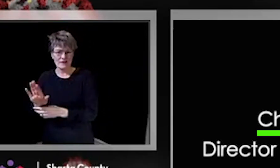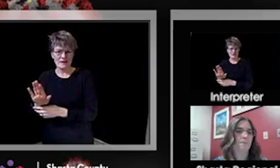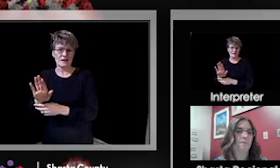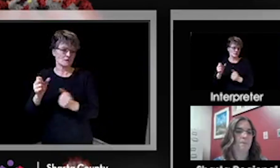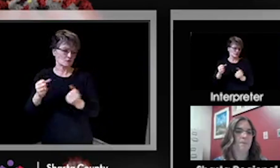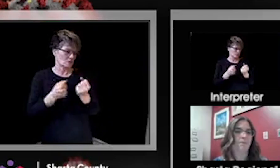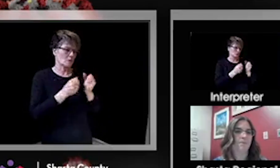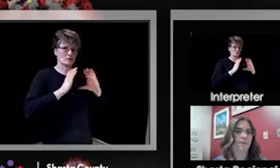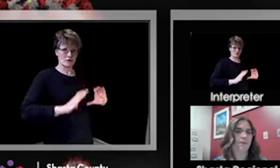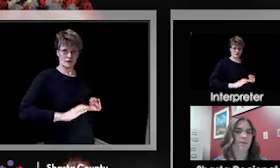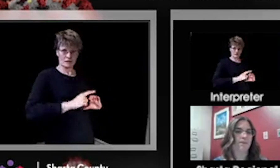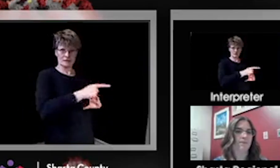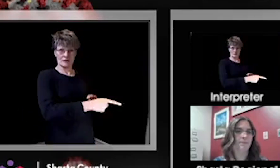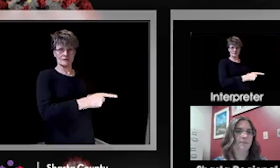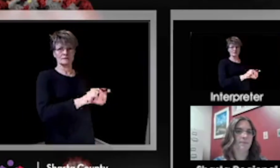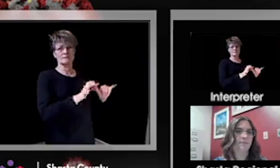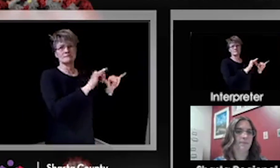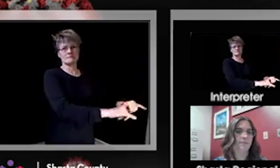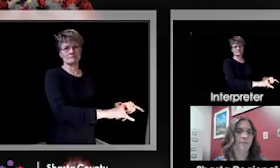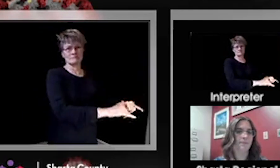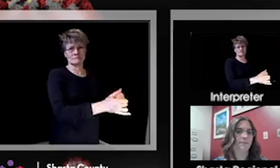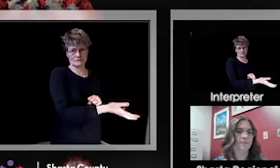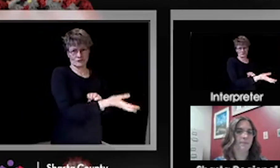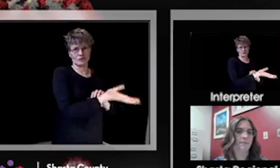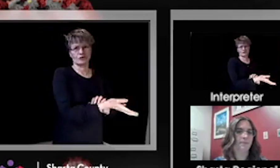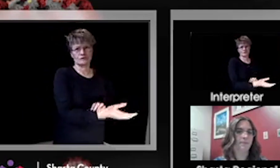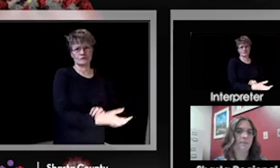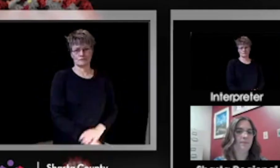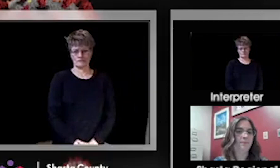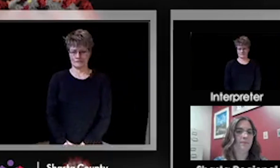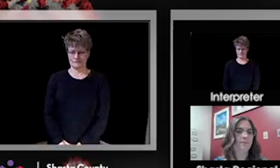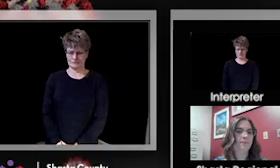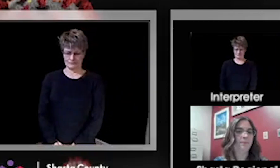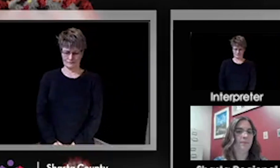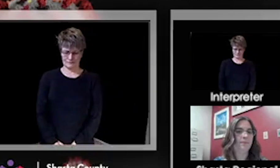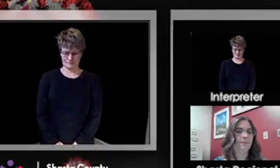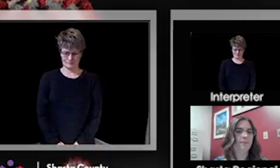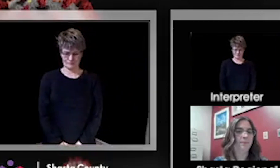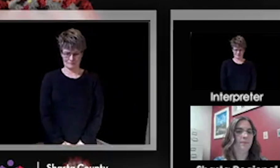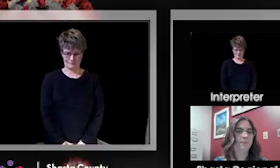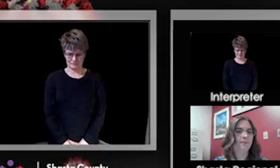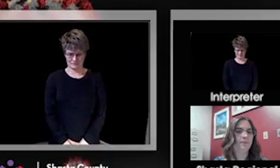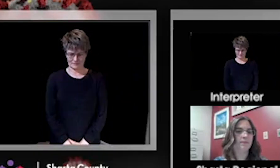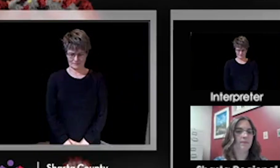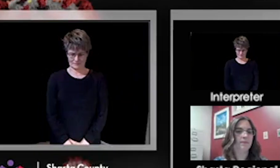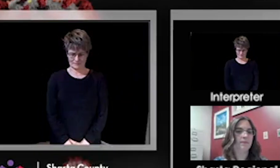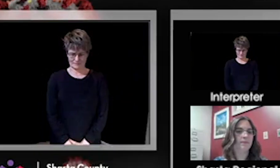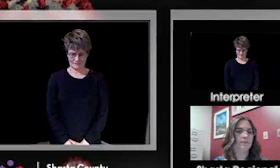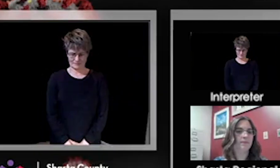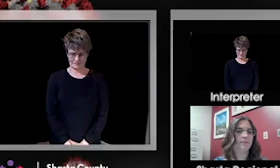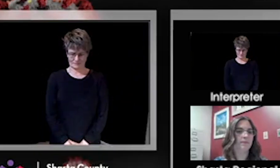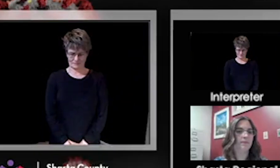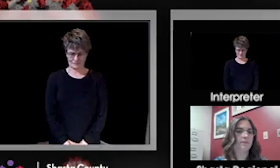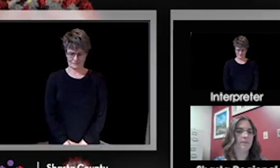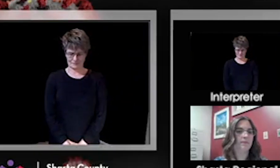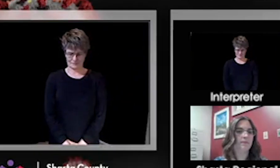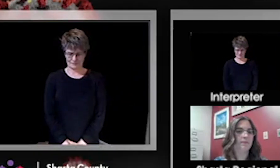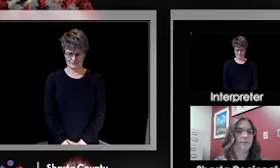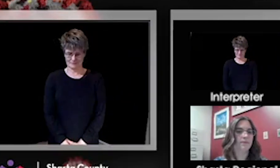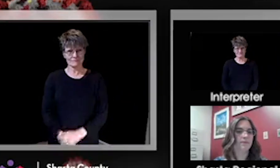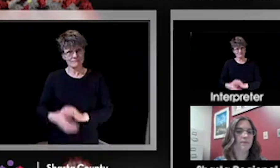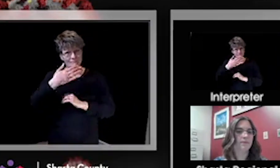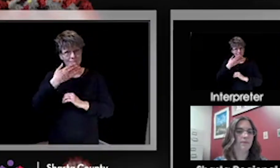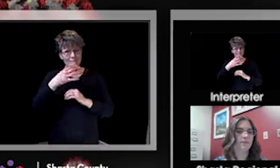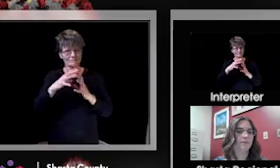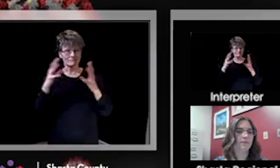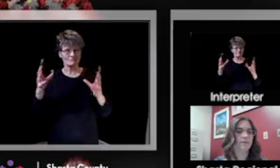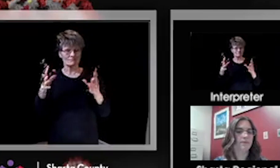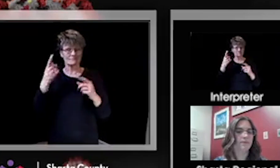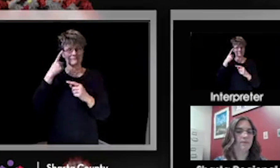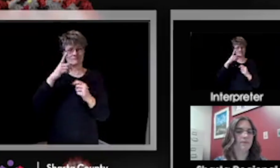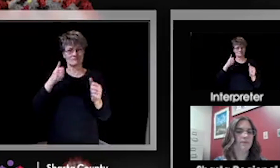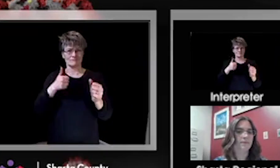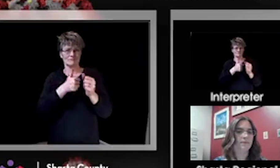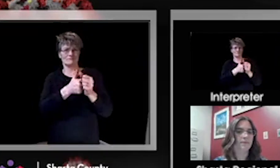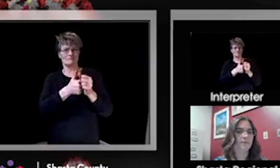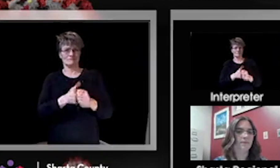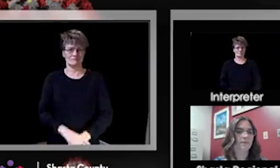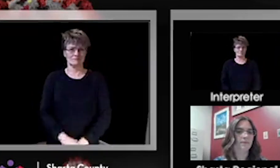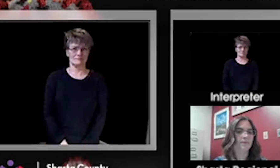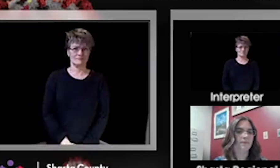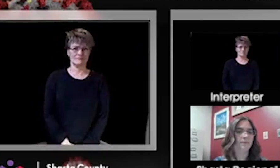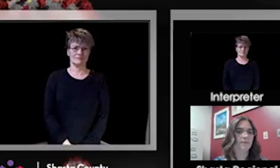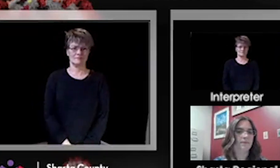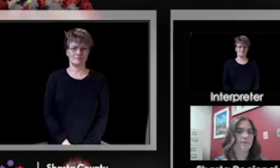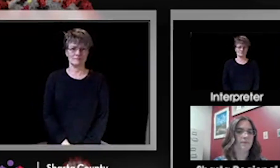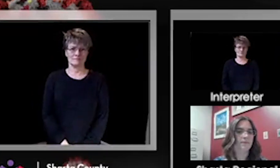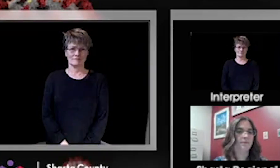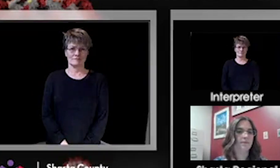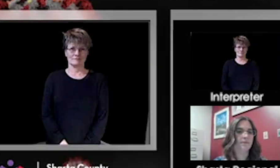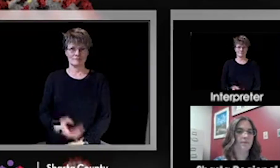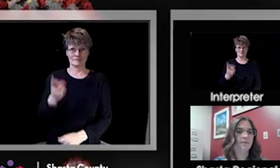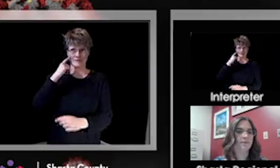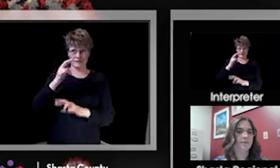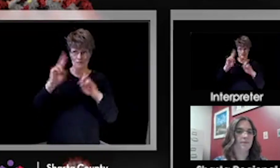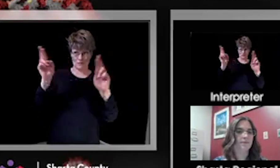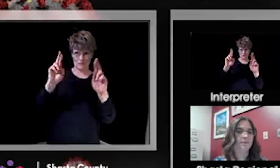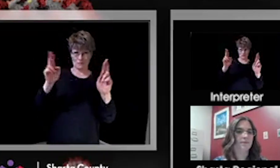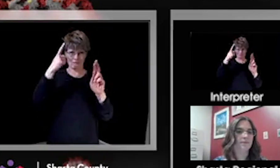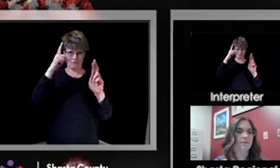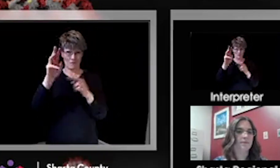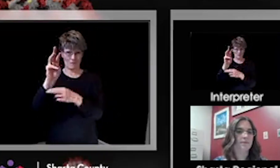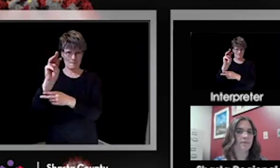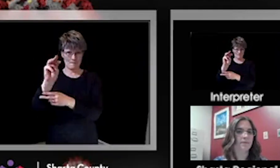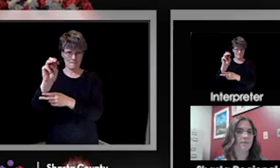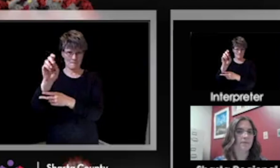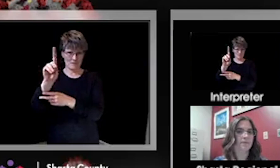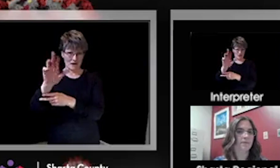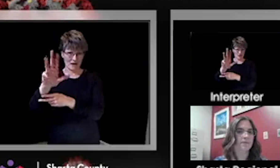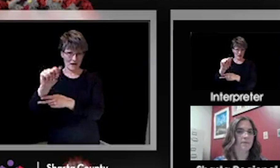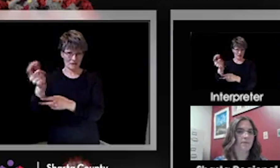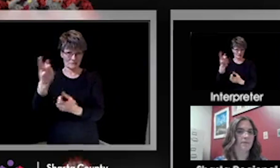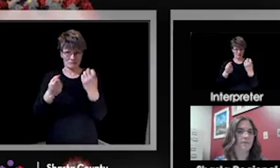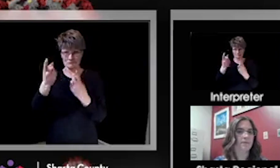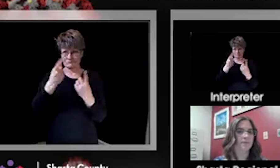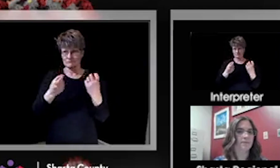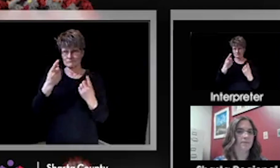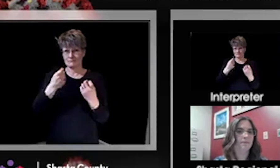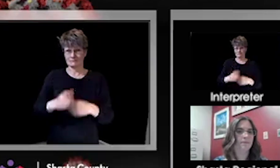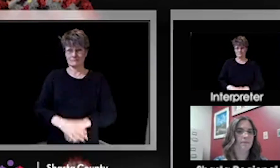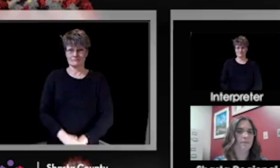Okay, thank you very much Christy for that update. I think we are ready for media questions.